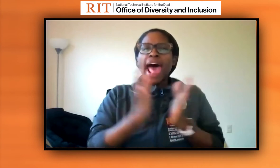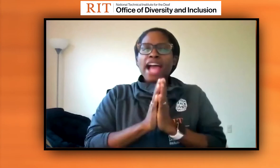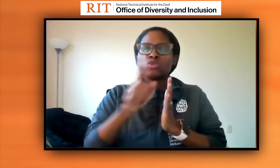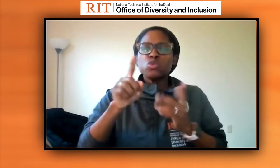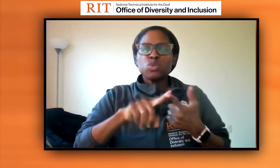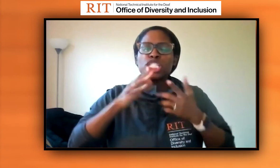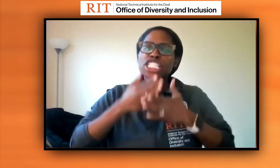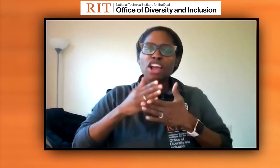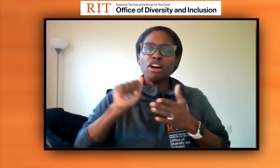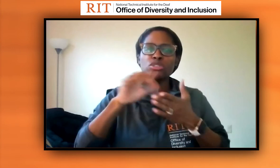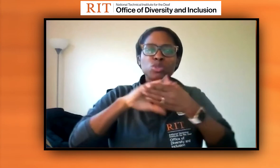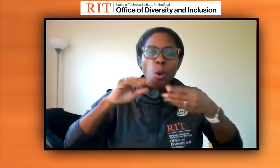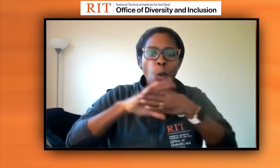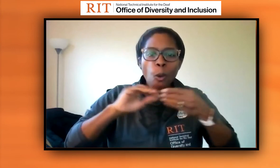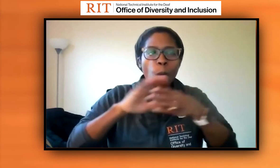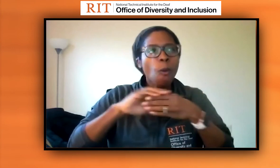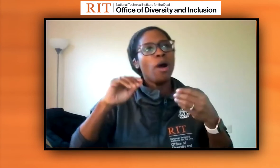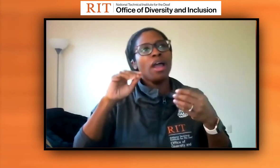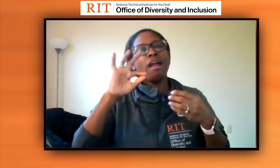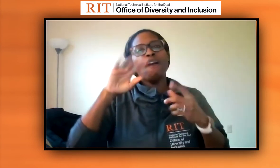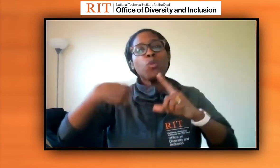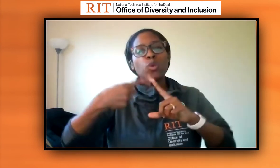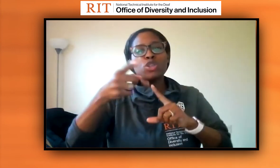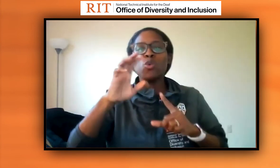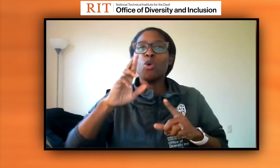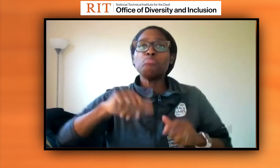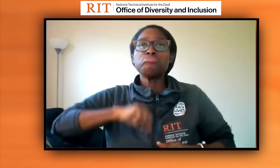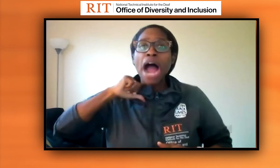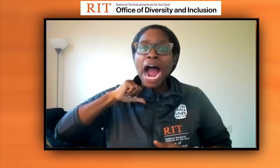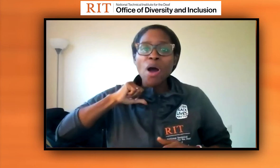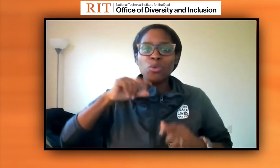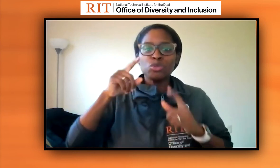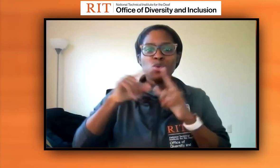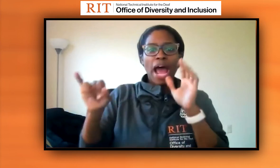And I would ask you when we get a chance to be around each other again to share stories